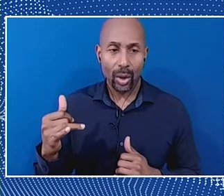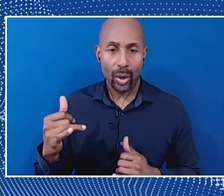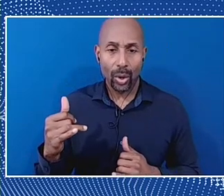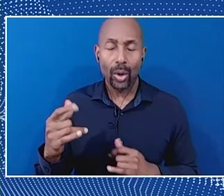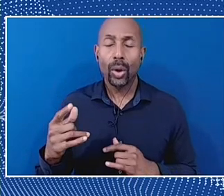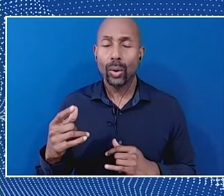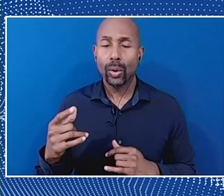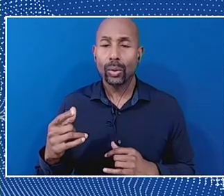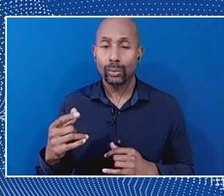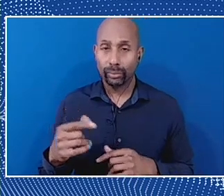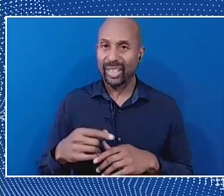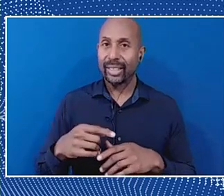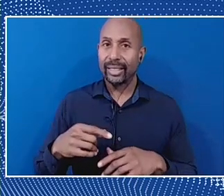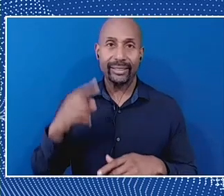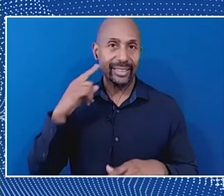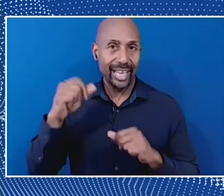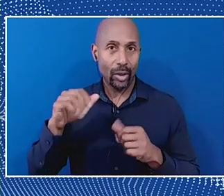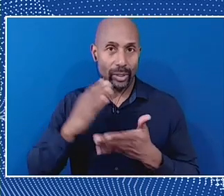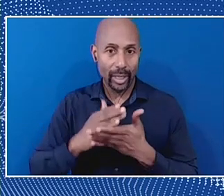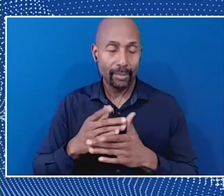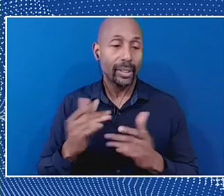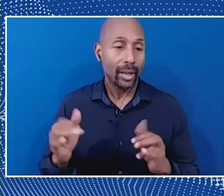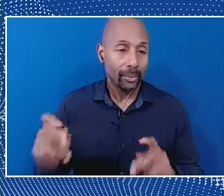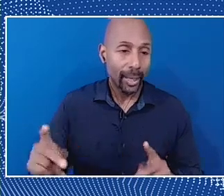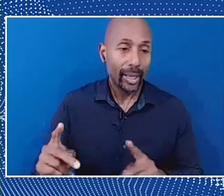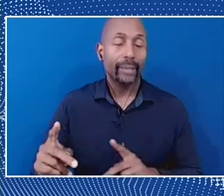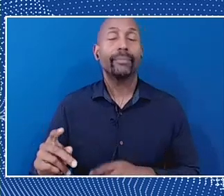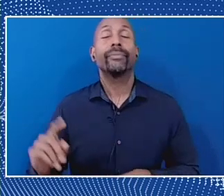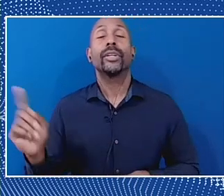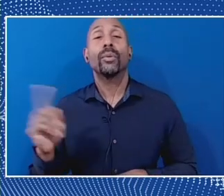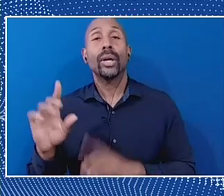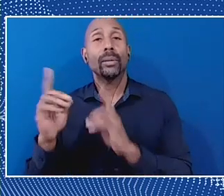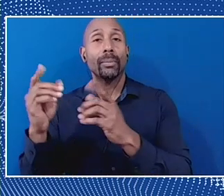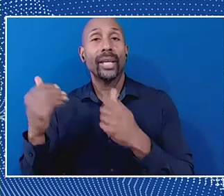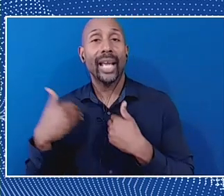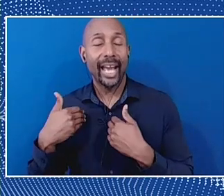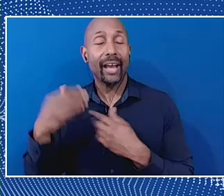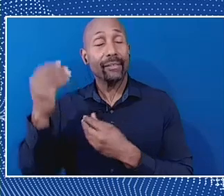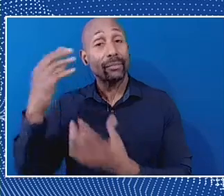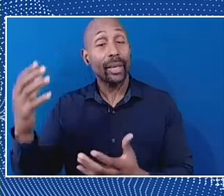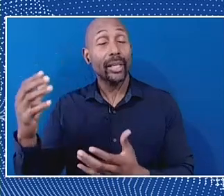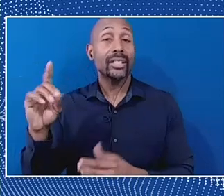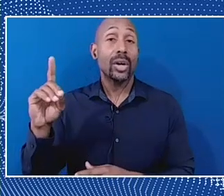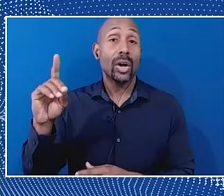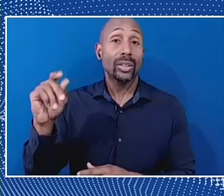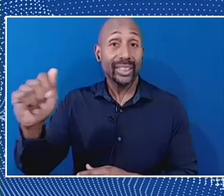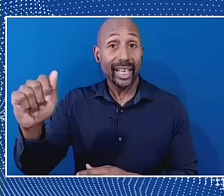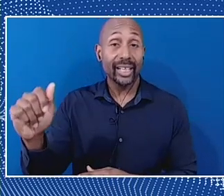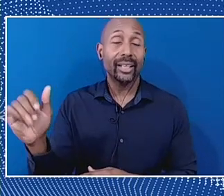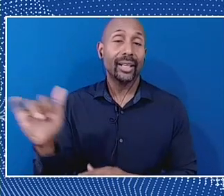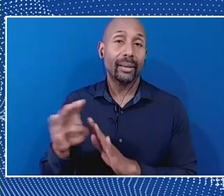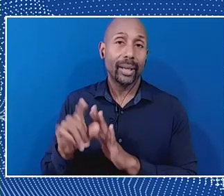borrower's economic background or relevant demographic information, such as recipient- receipt of a Pell Grant or